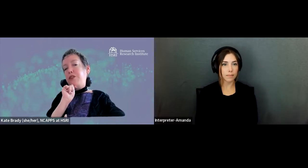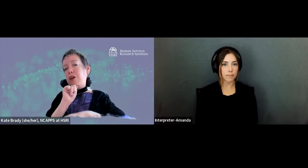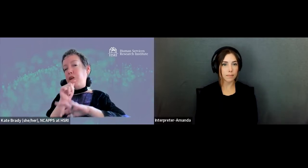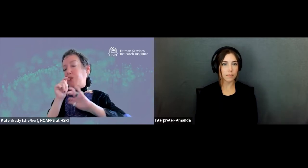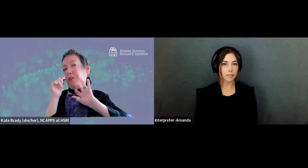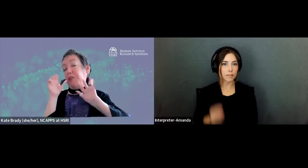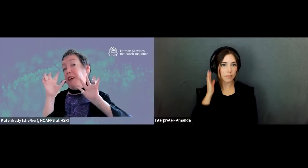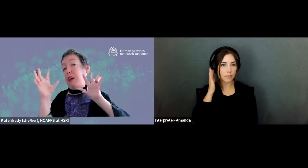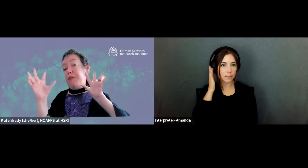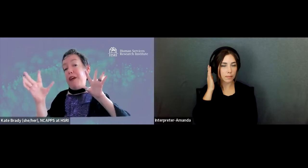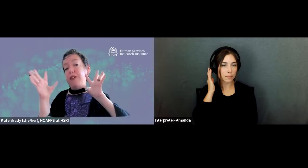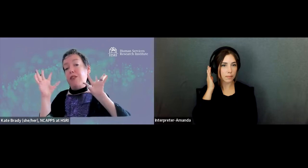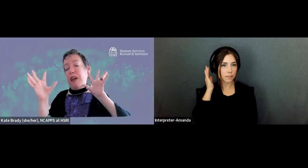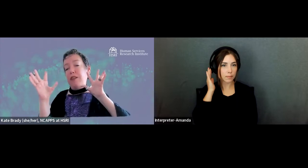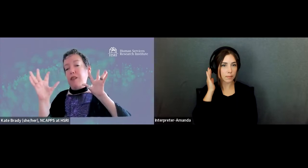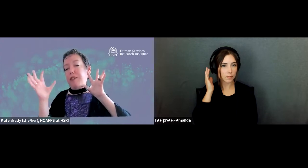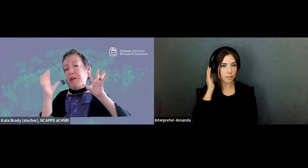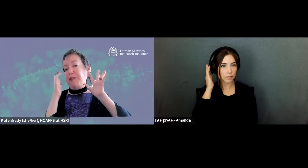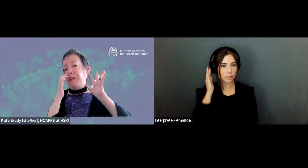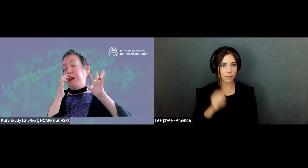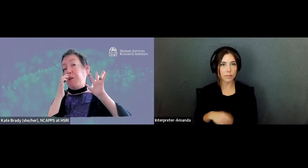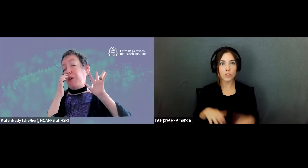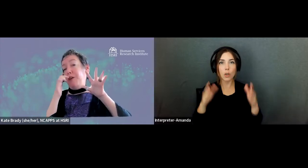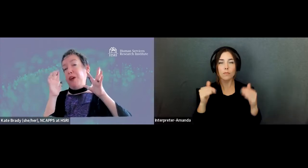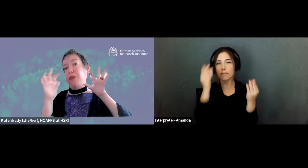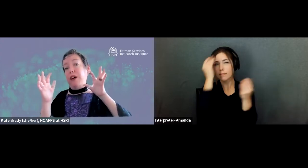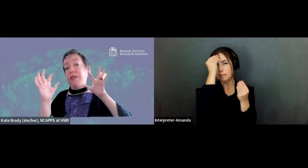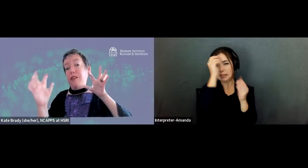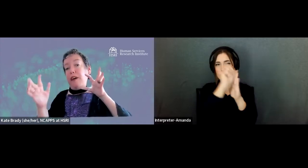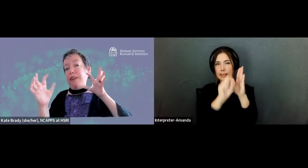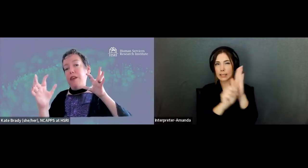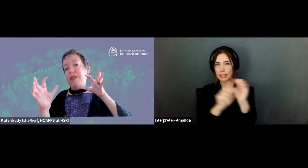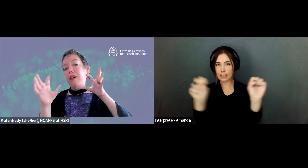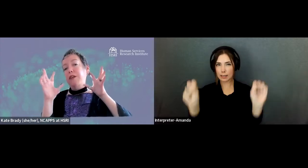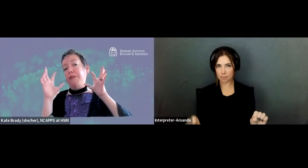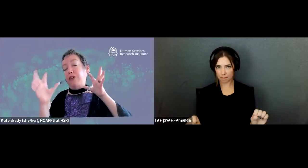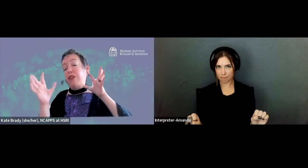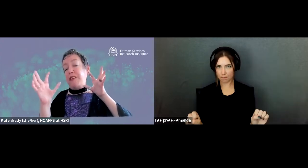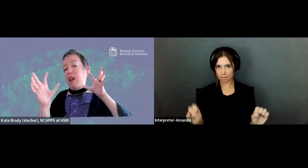So when we're thinking about the state system I want you to be aware of these deadlines.